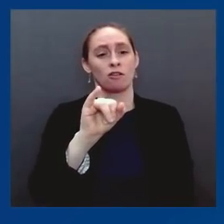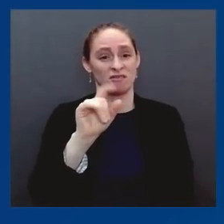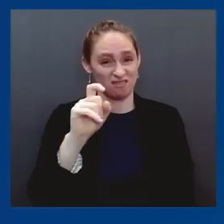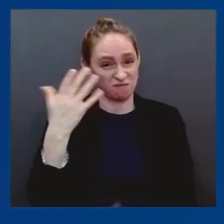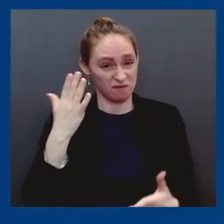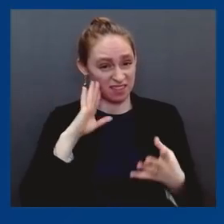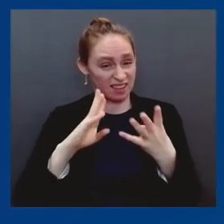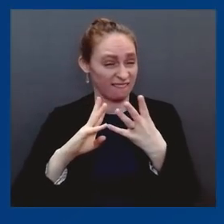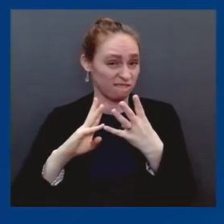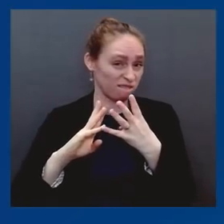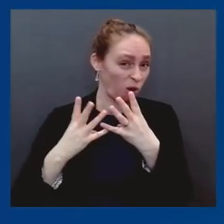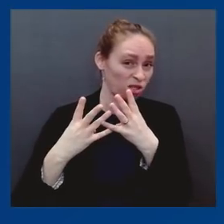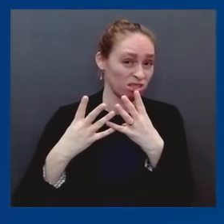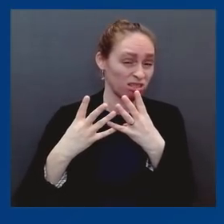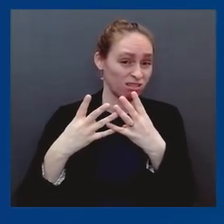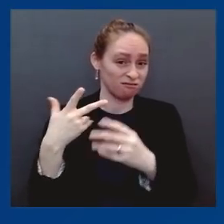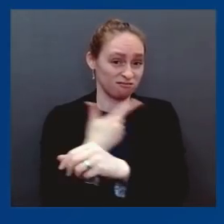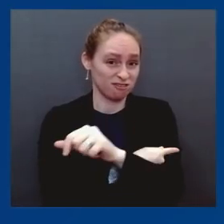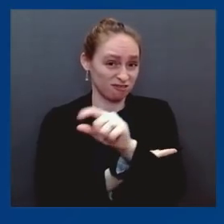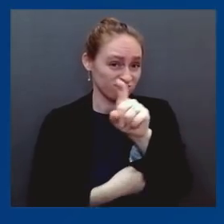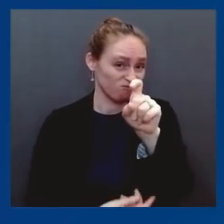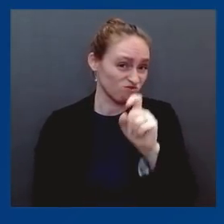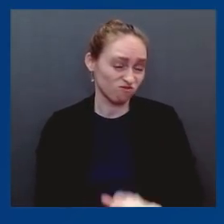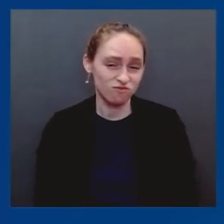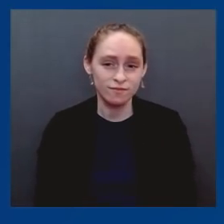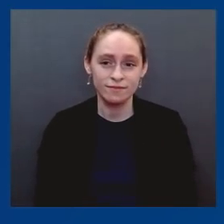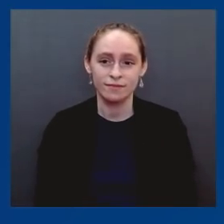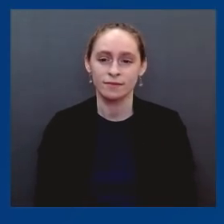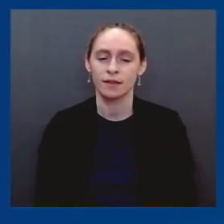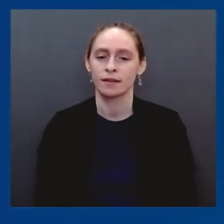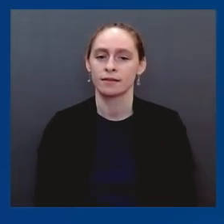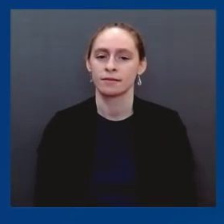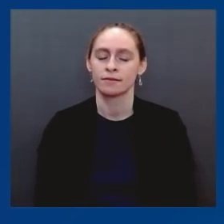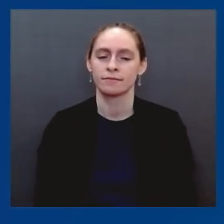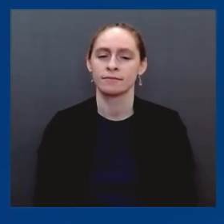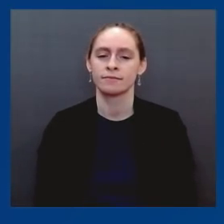What I can tell you is that compared to people who are un-